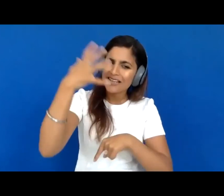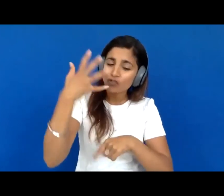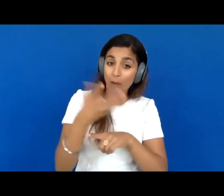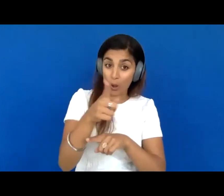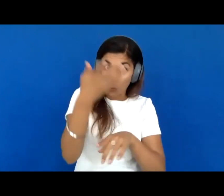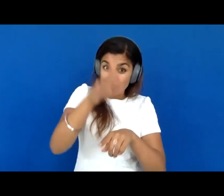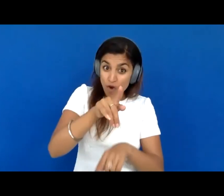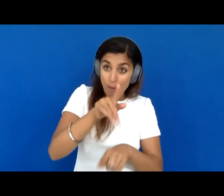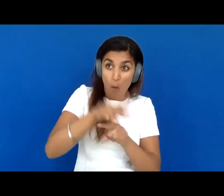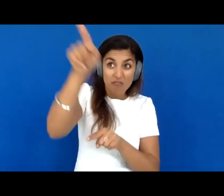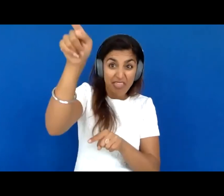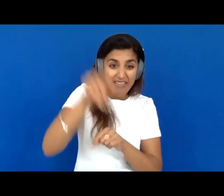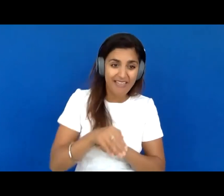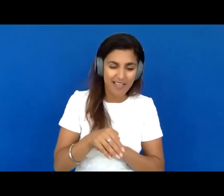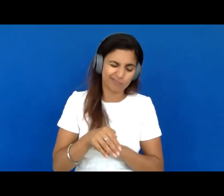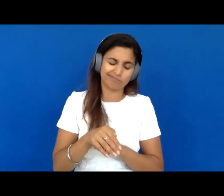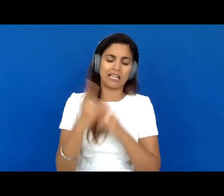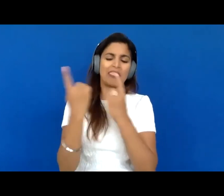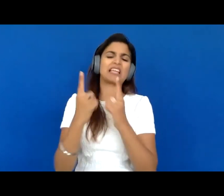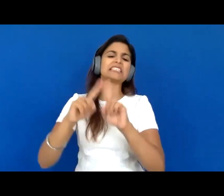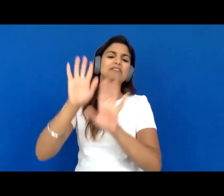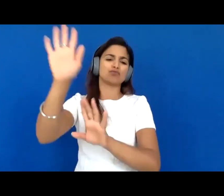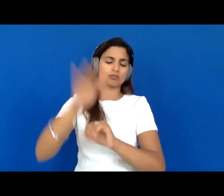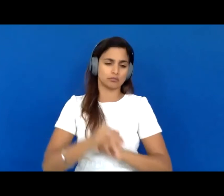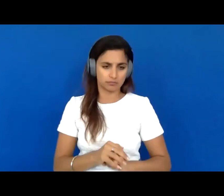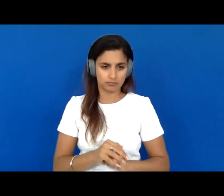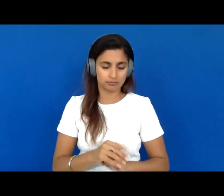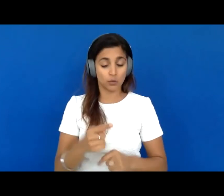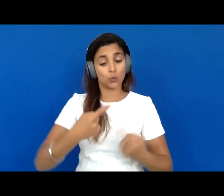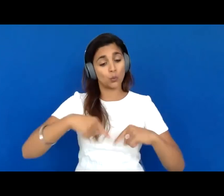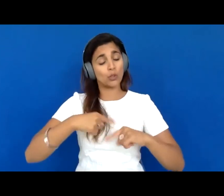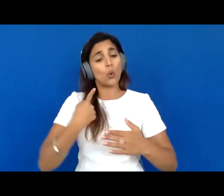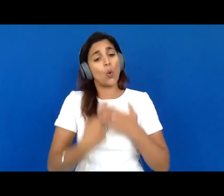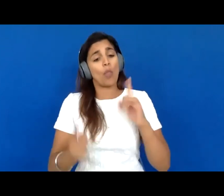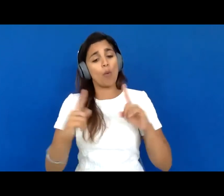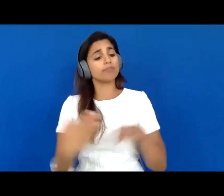things are done differently but we only practice evidence-based medicine and I